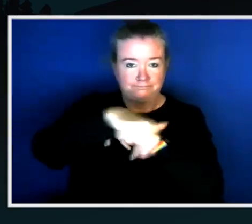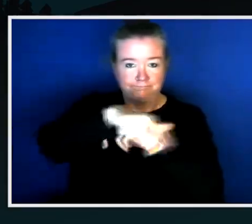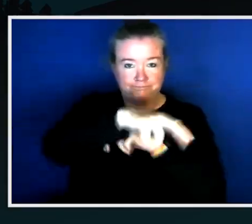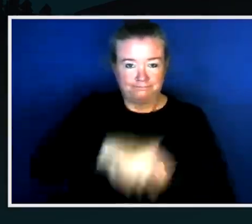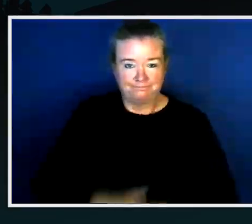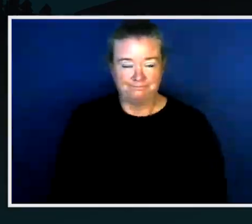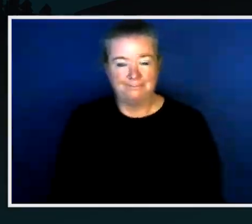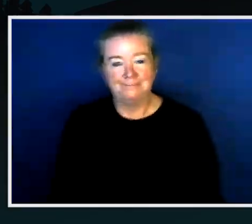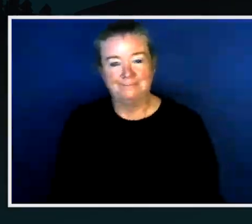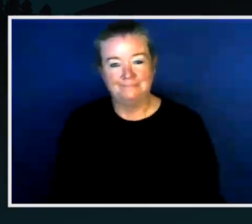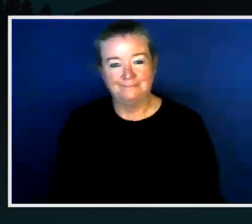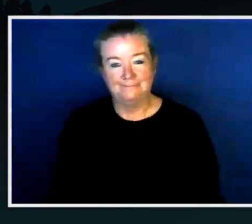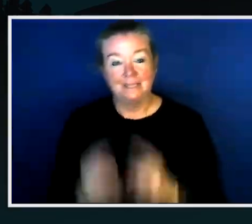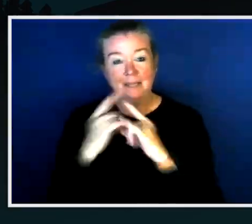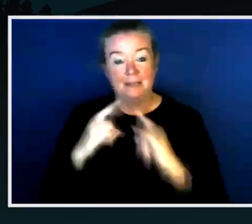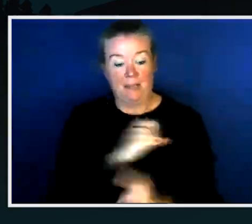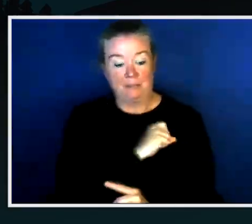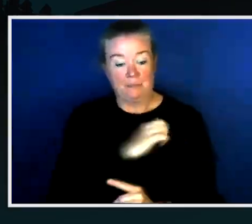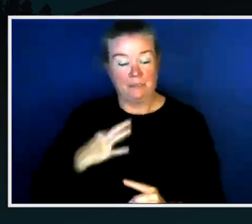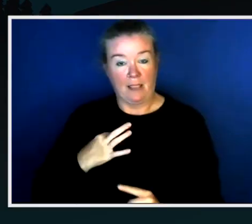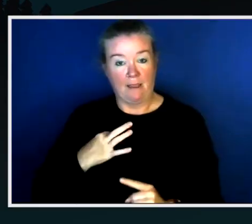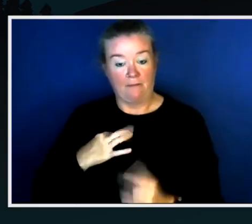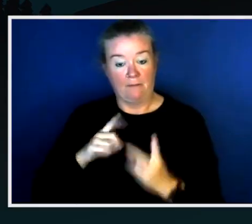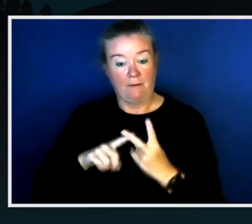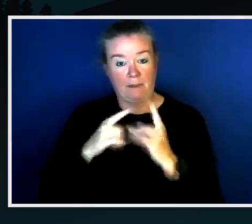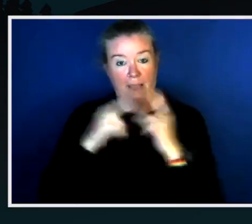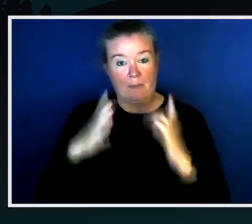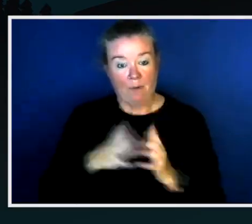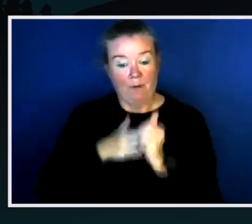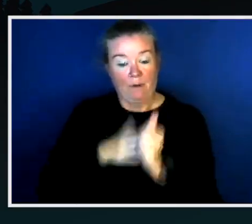Camp staff, campers, and even a guide dog ride in paddle boats around the lake,